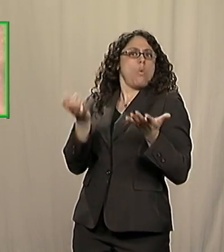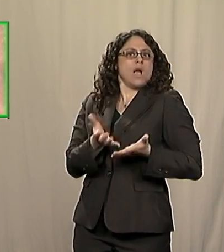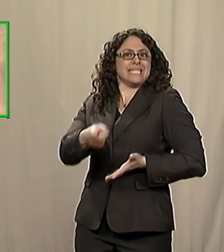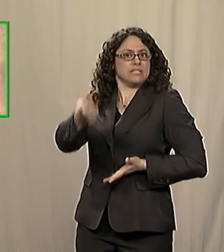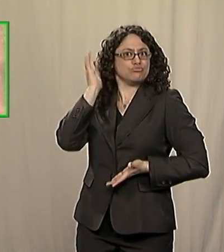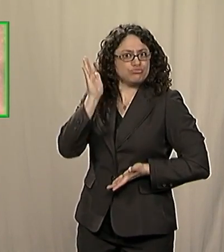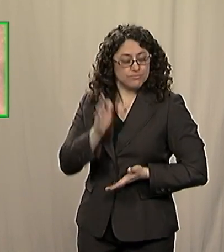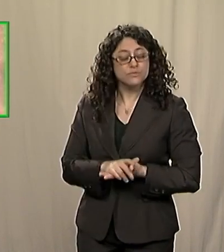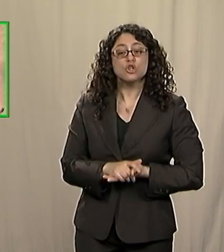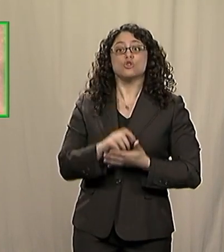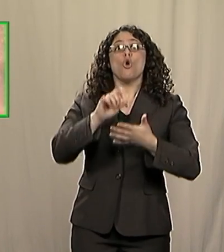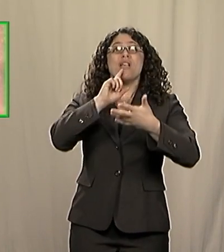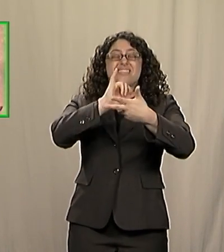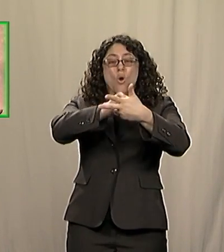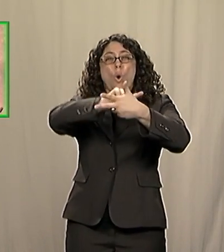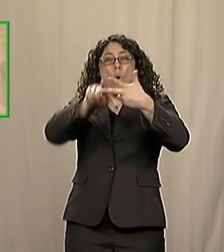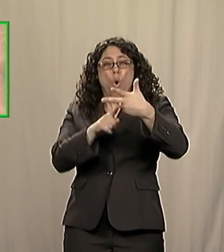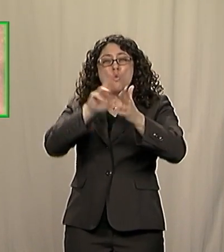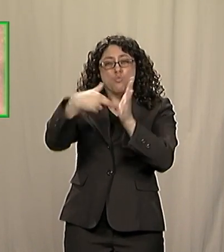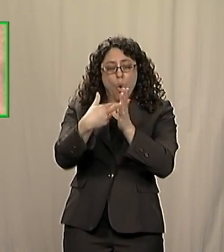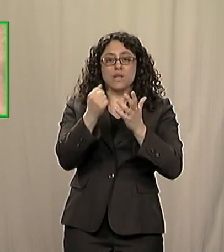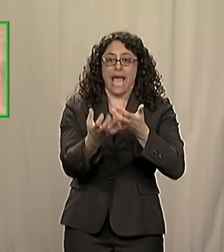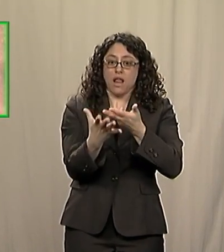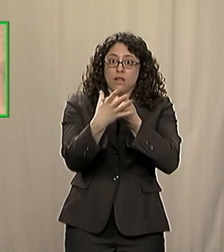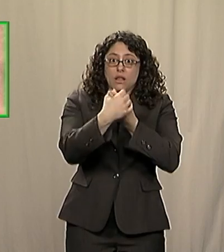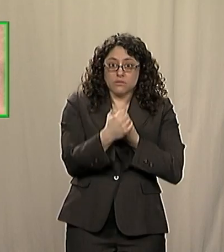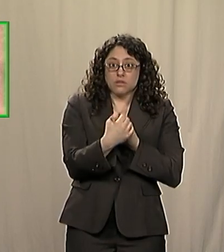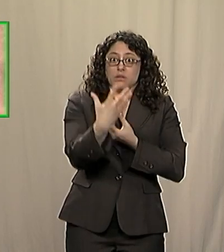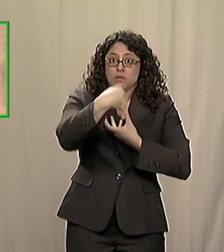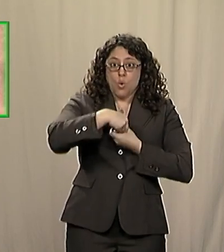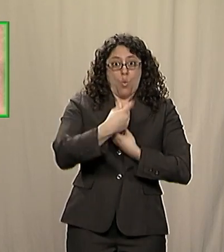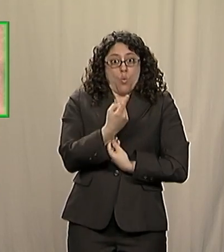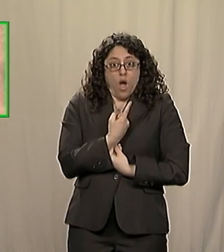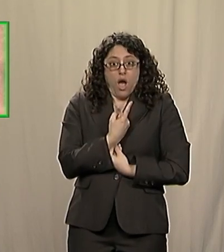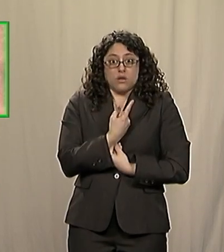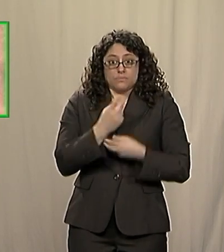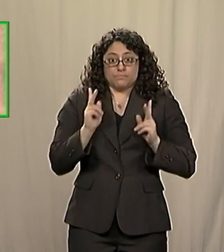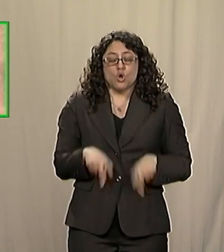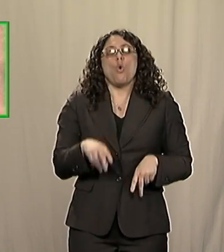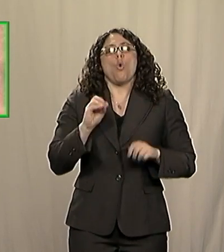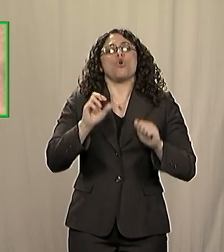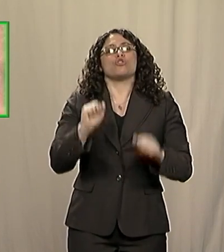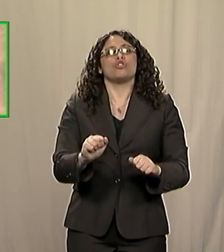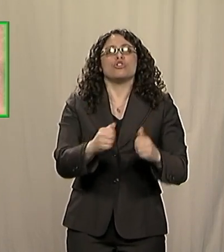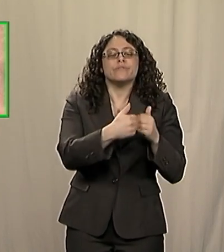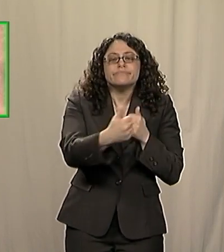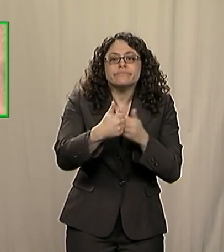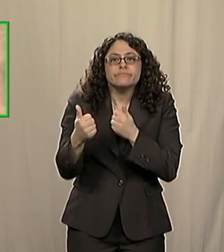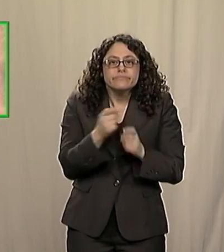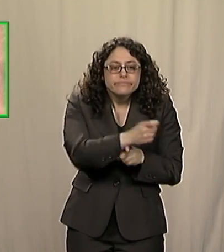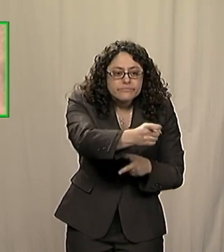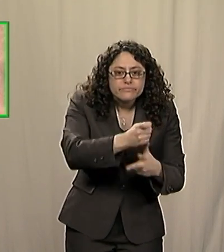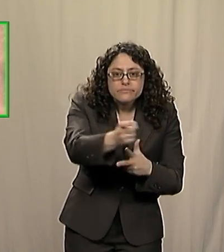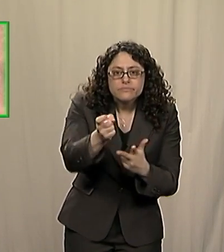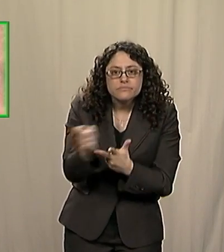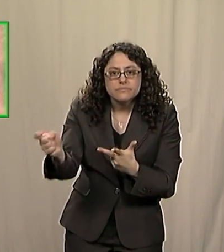be inhabited by one person or split amongst the participants. Crucially we move amongst these roles